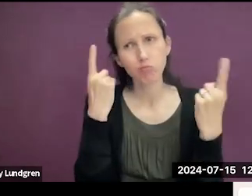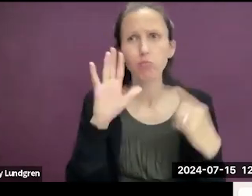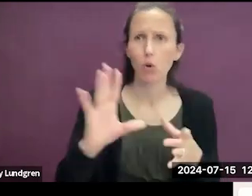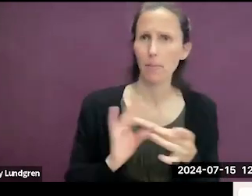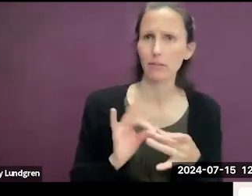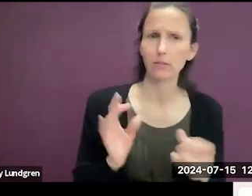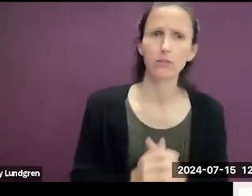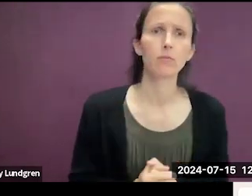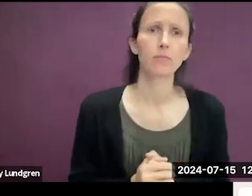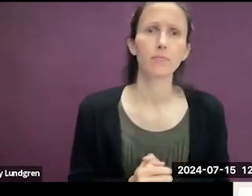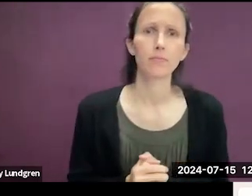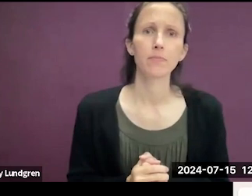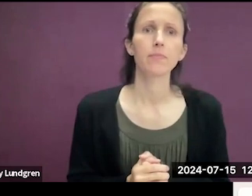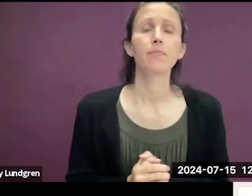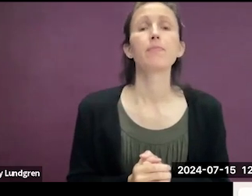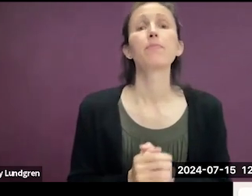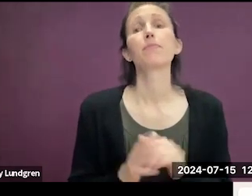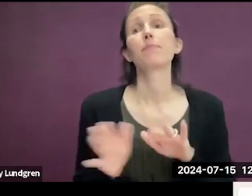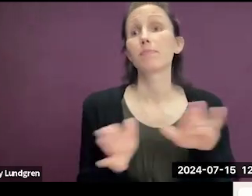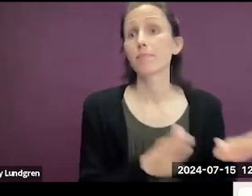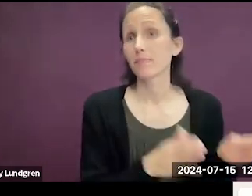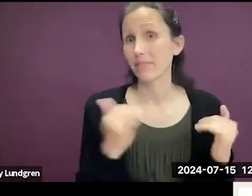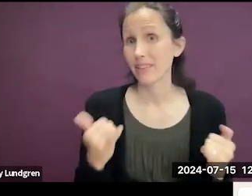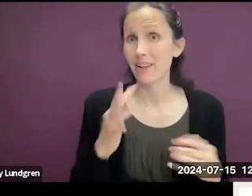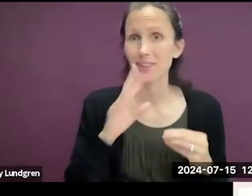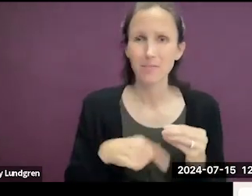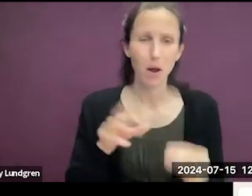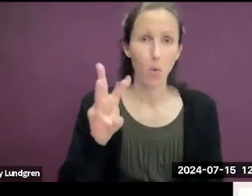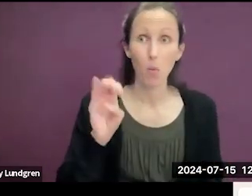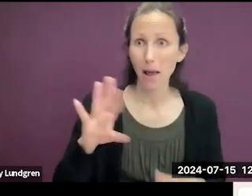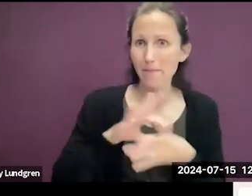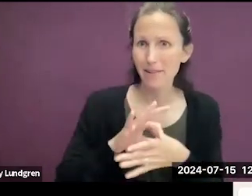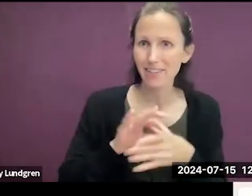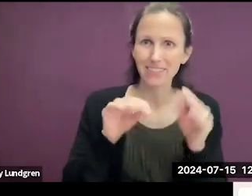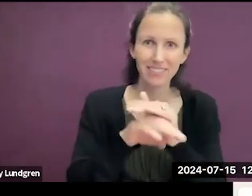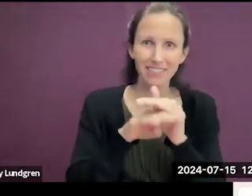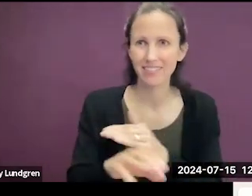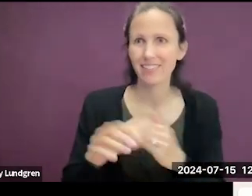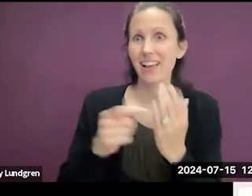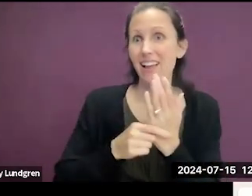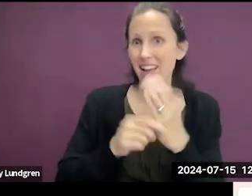Moving on from our general tips, let's talk about those Web Content Accessibility Guidelines.